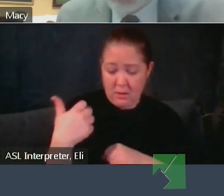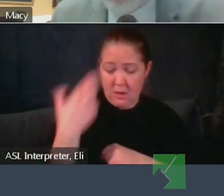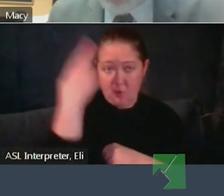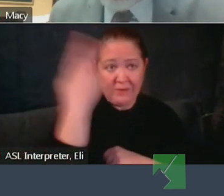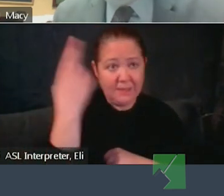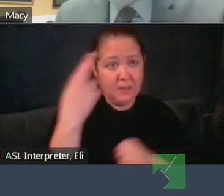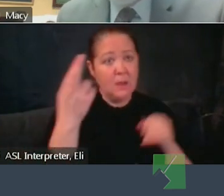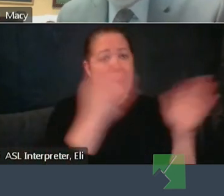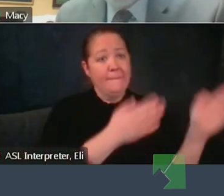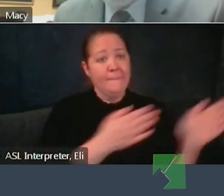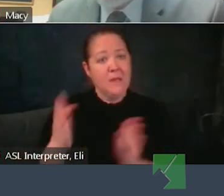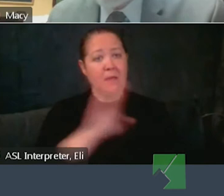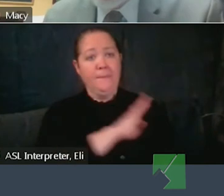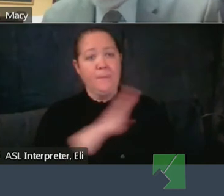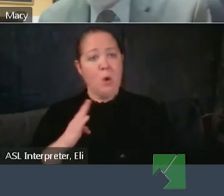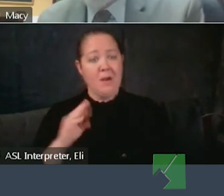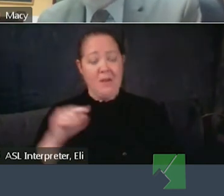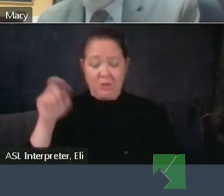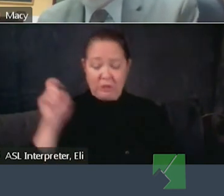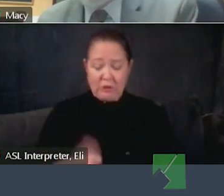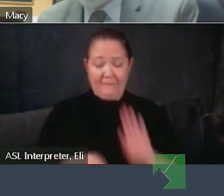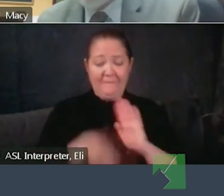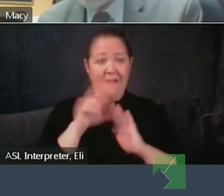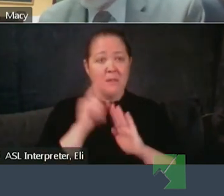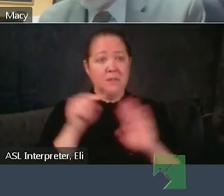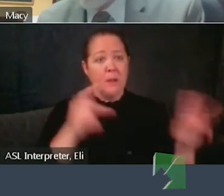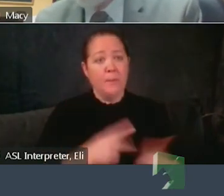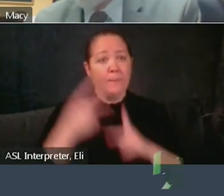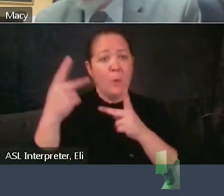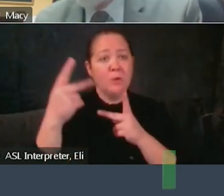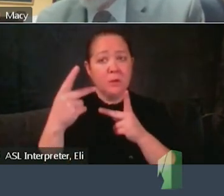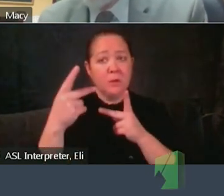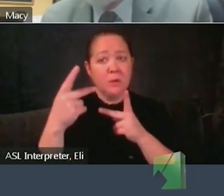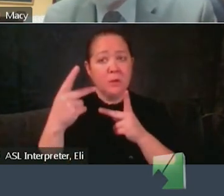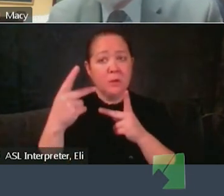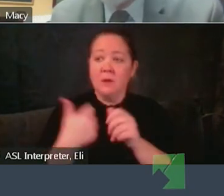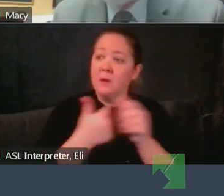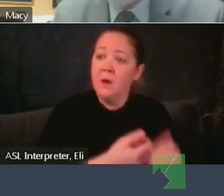this proposal is consistent with the purposes of the RN 55 zone.